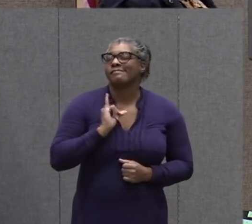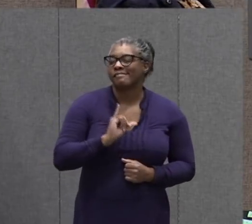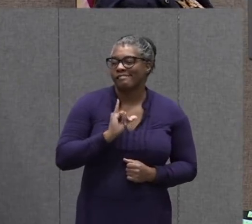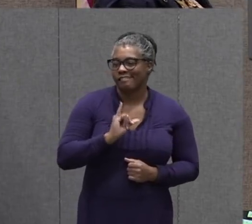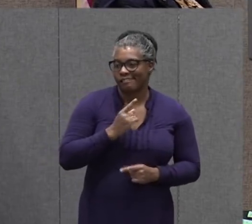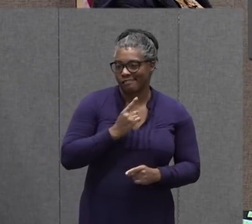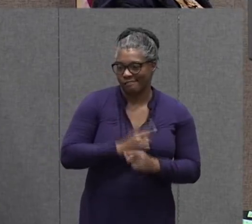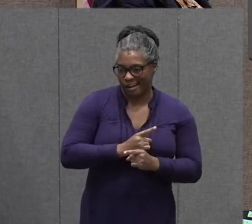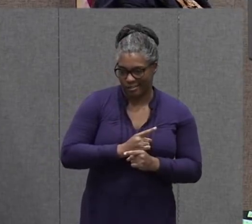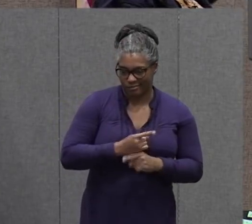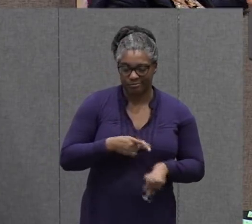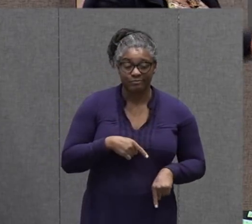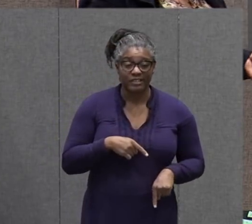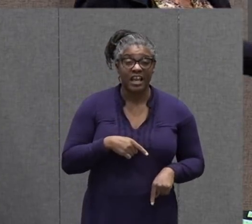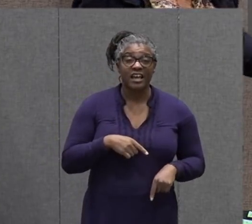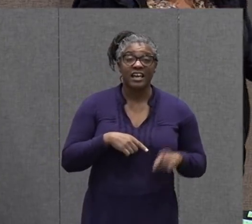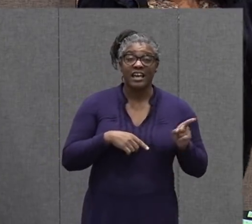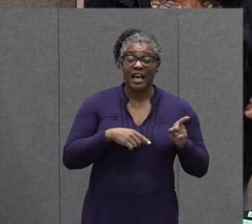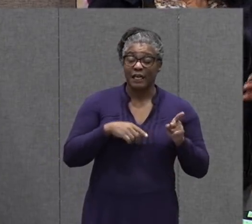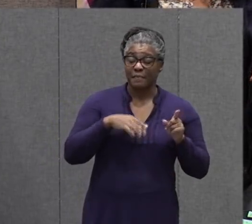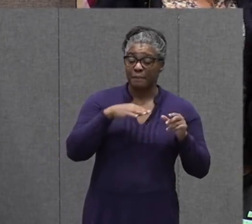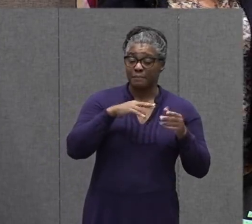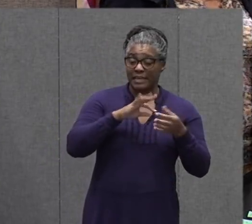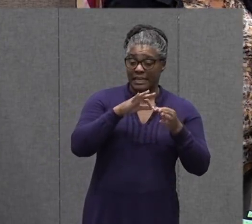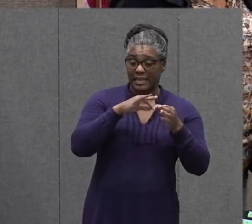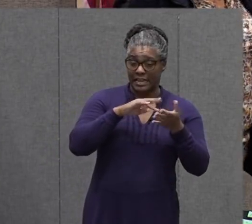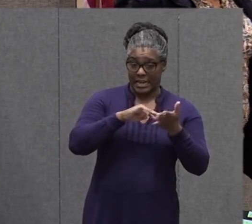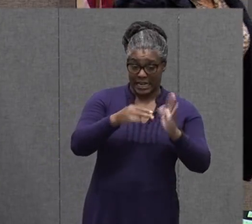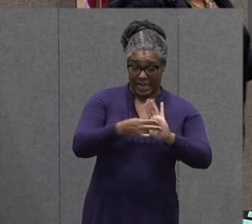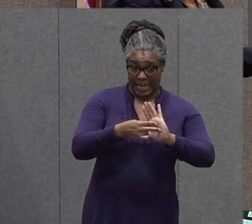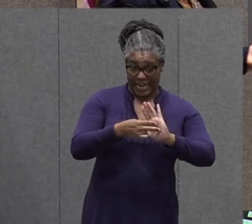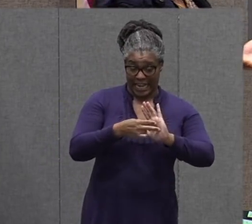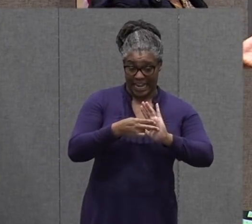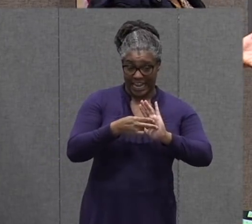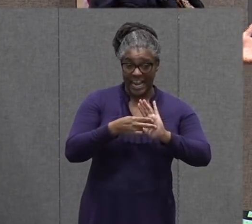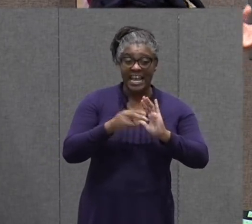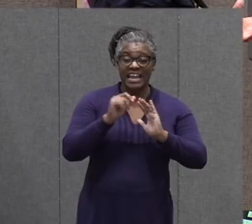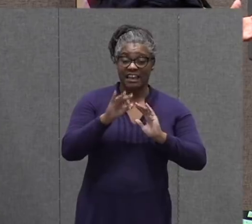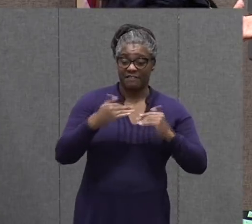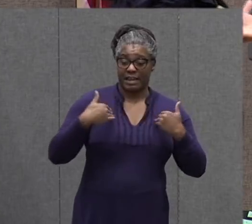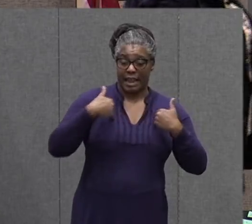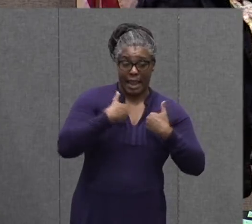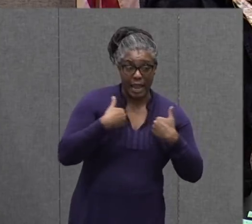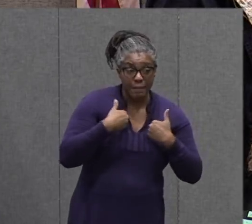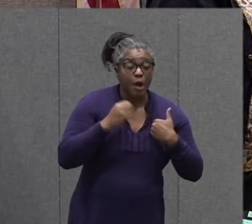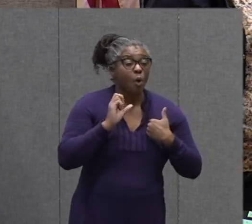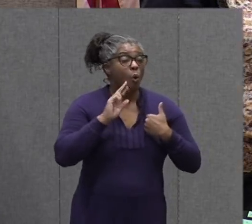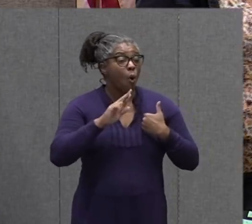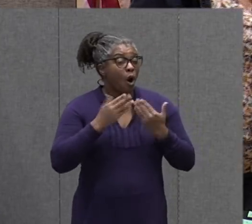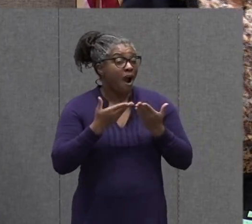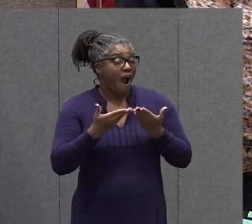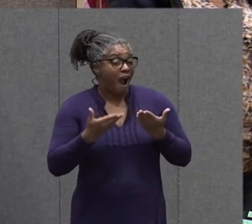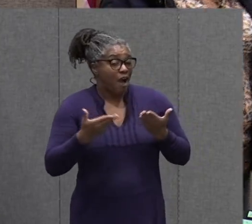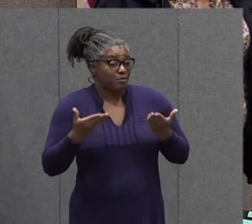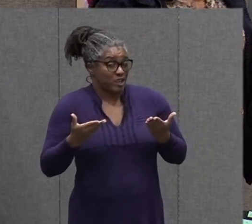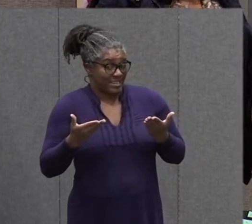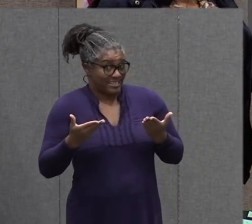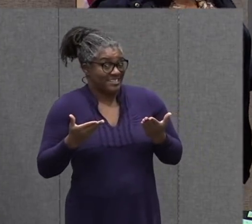it says, when you give an animal or an object qualities that only humans can have. So I love that explanation.